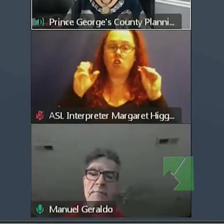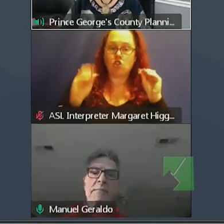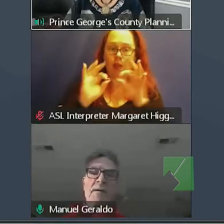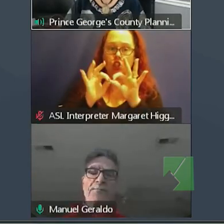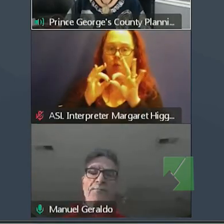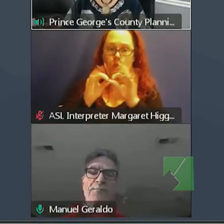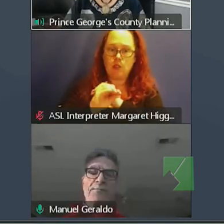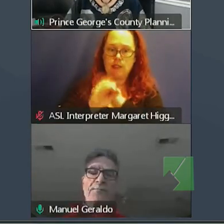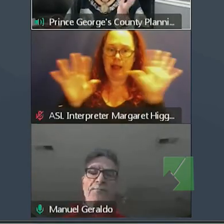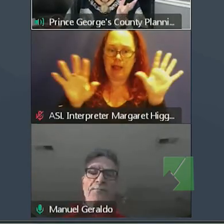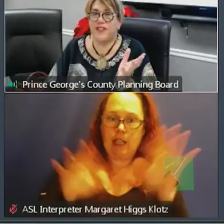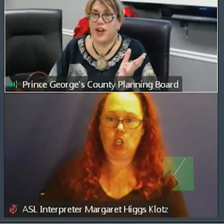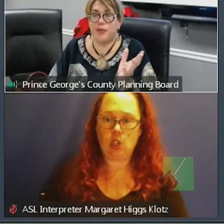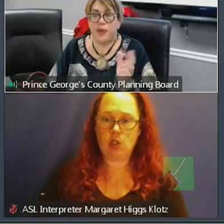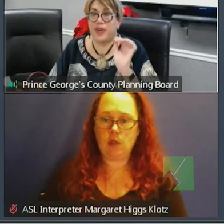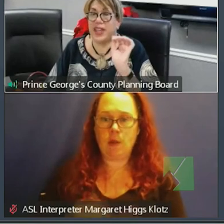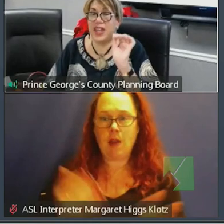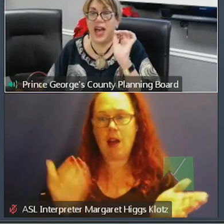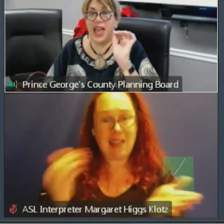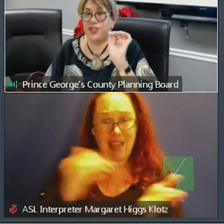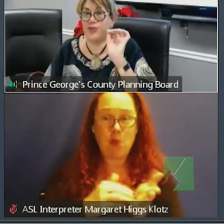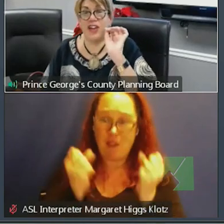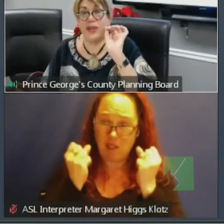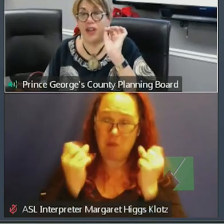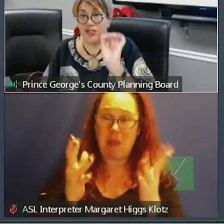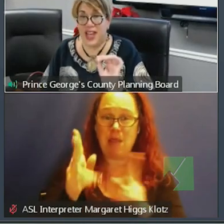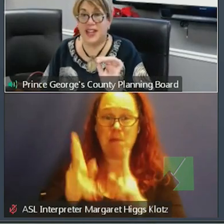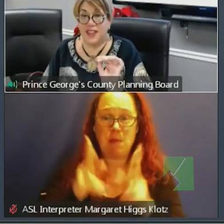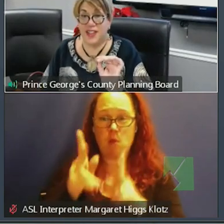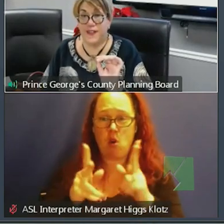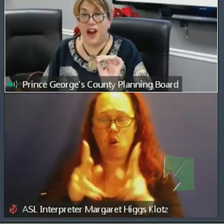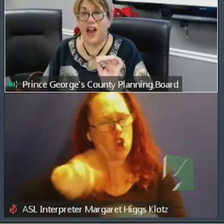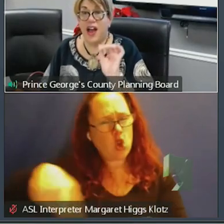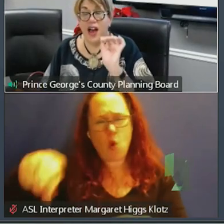Okay. Again, we still have a number of people. Again, I asked you all have been outstanding this far,